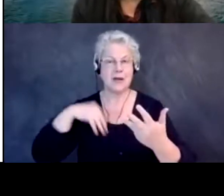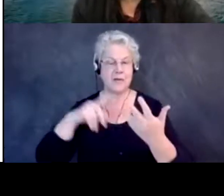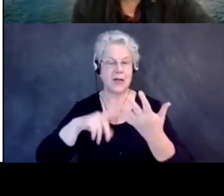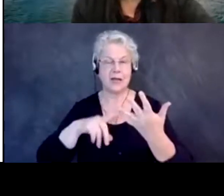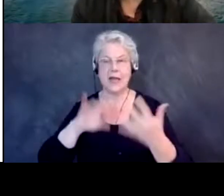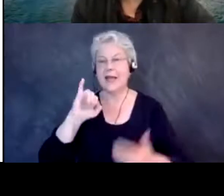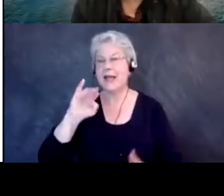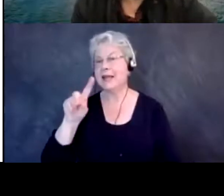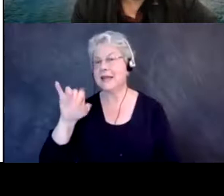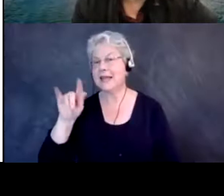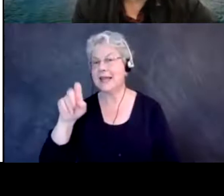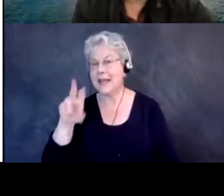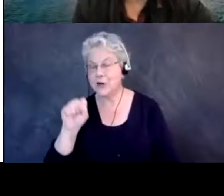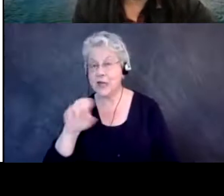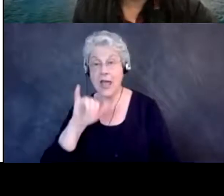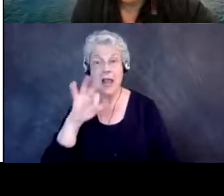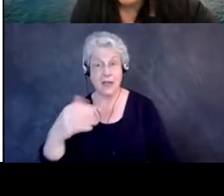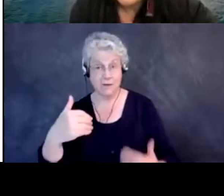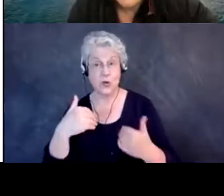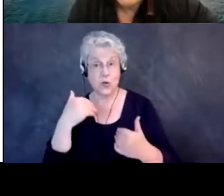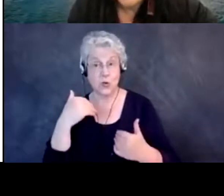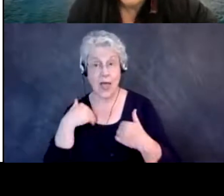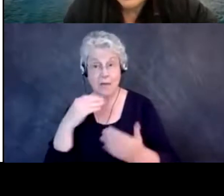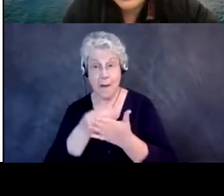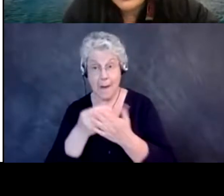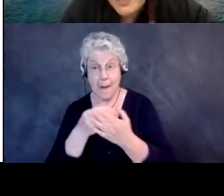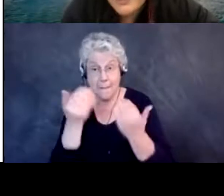you’re working on a budget you’re going to have those costs. I have a question here. How do you